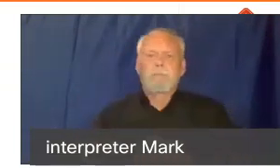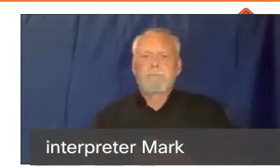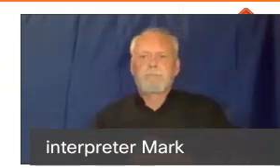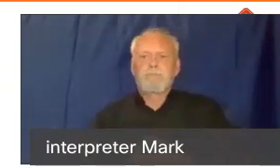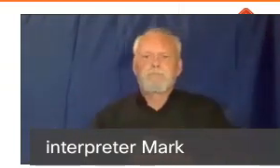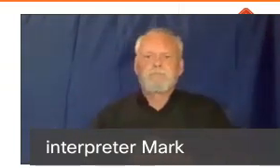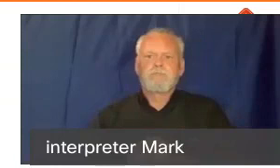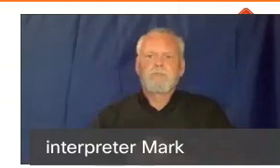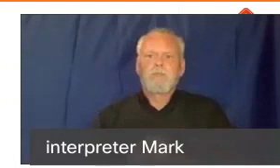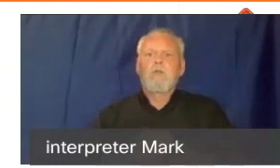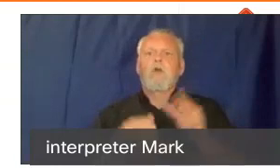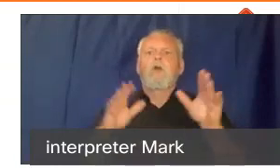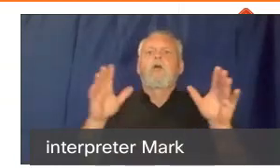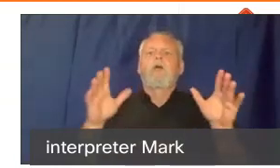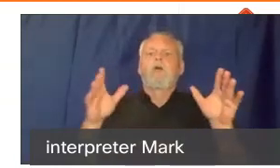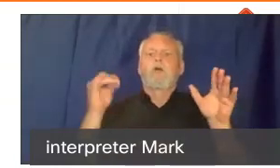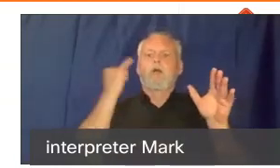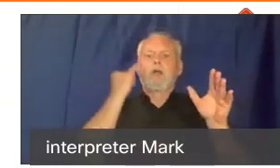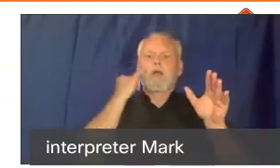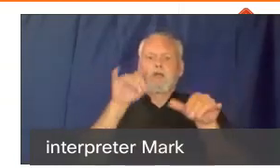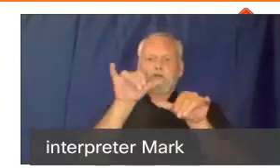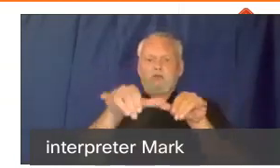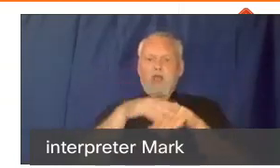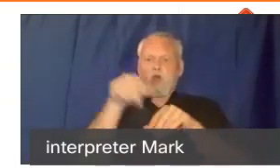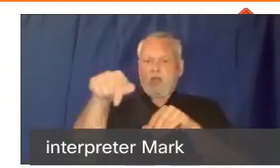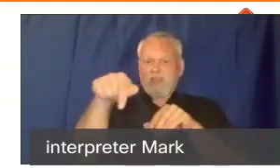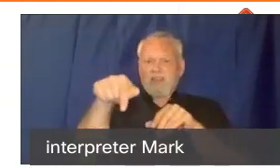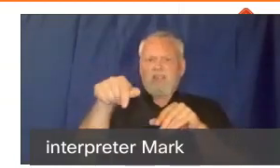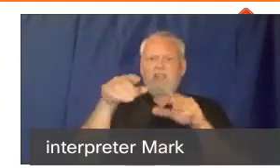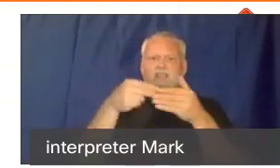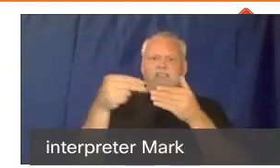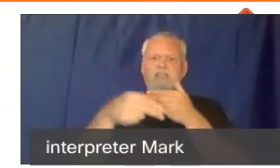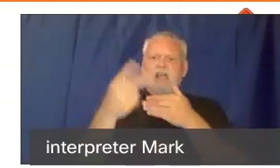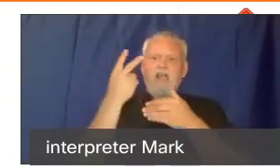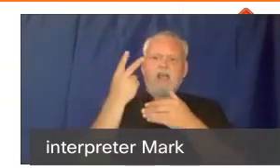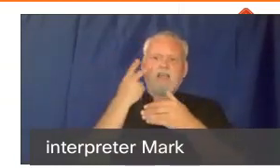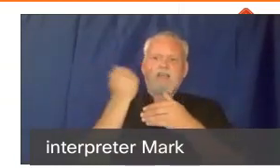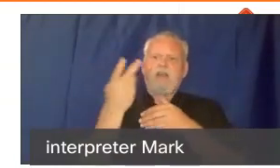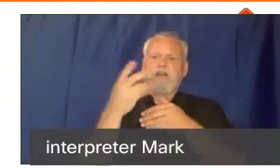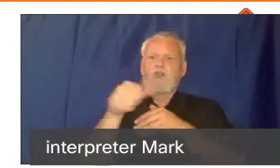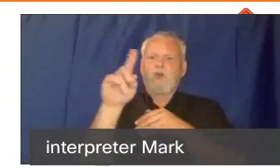Yeah, so if you just stay on the slides, Steve, I think I see a couple of other questions.